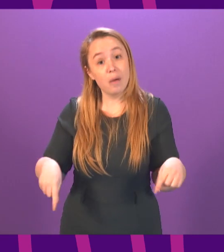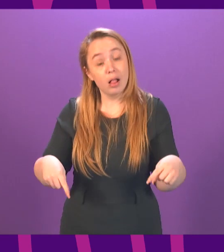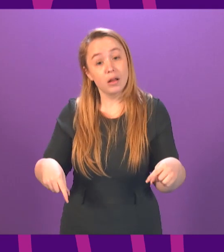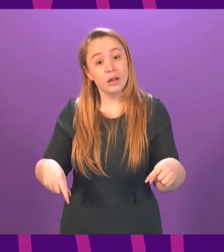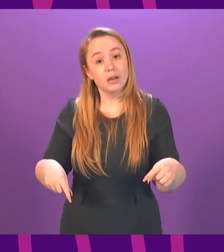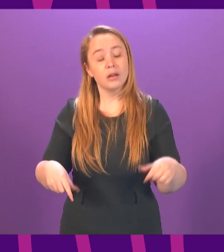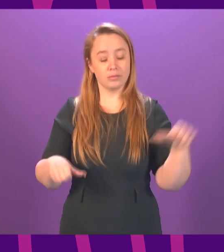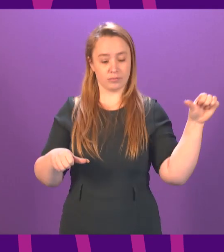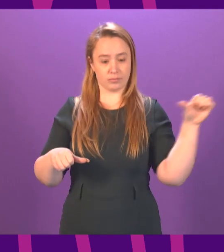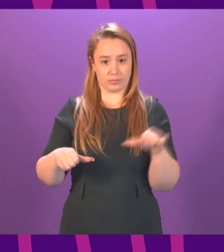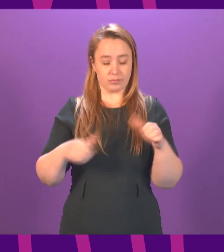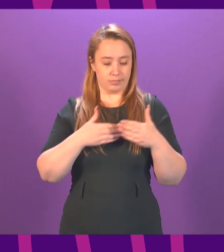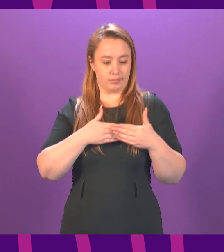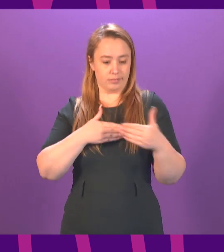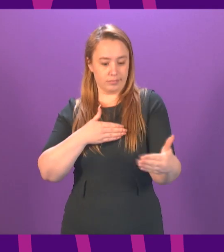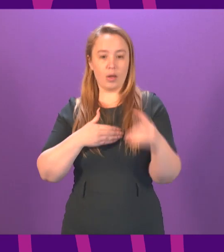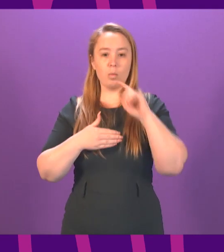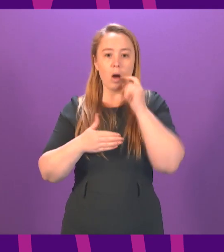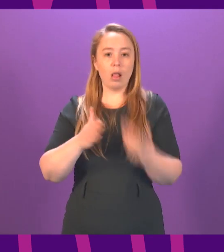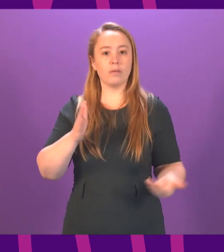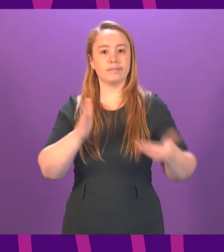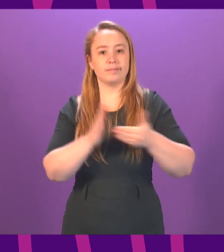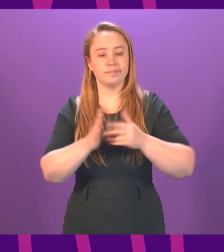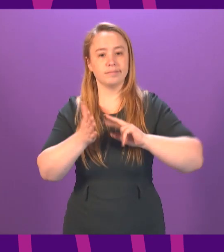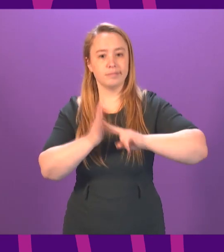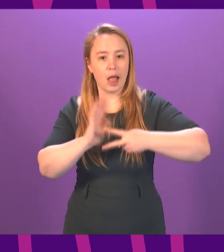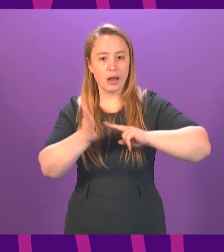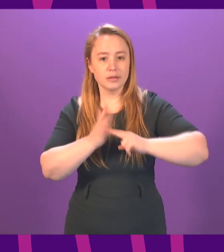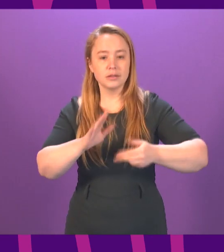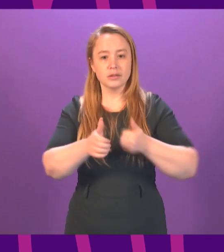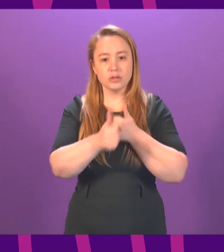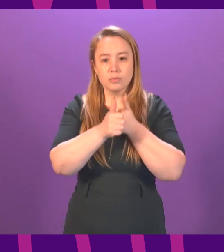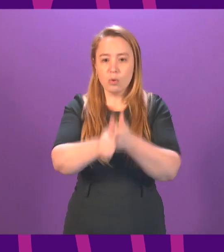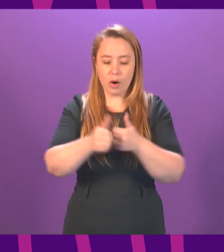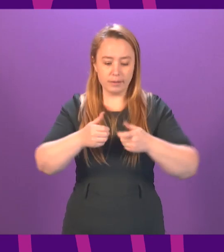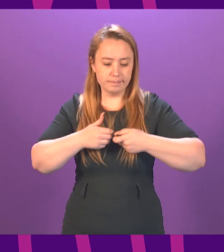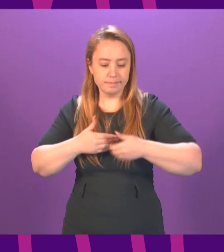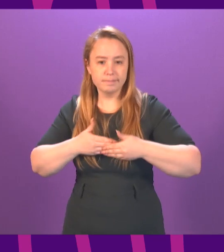set out further plans to extend the support that is available to people who are self-isolating,